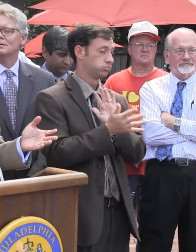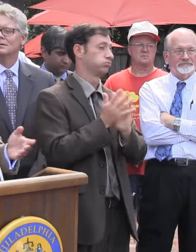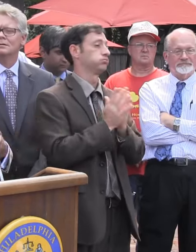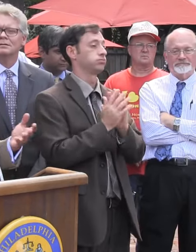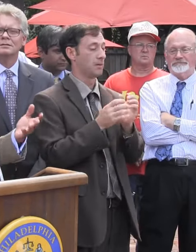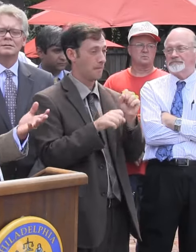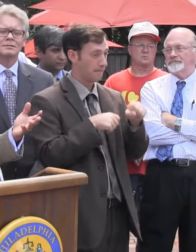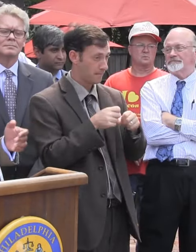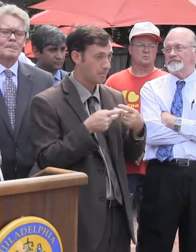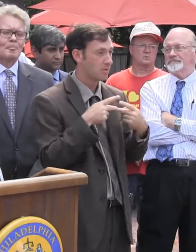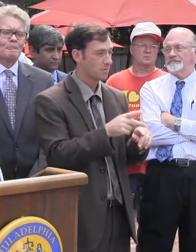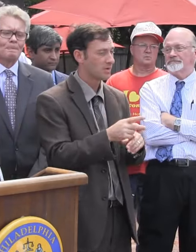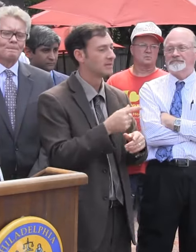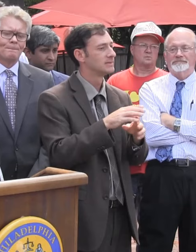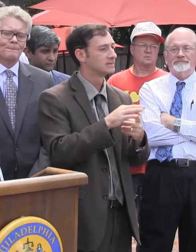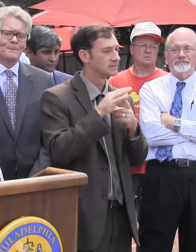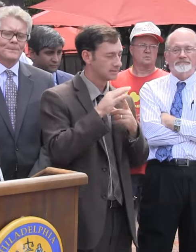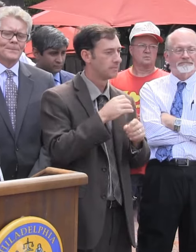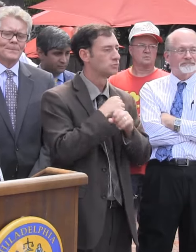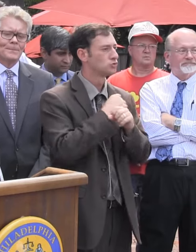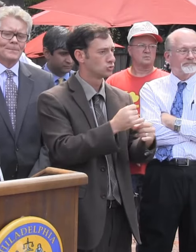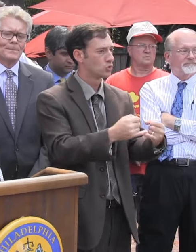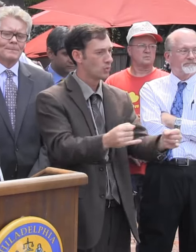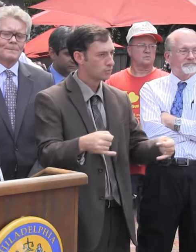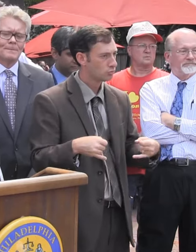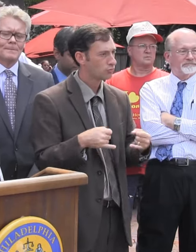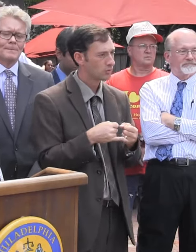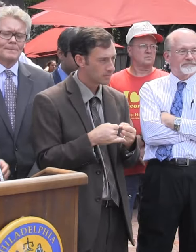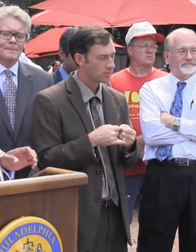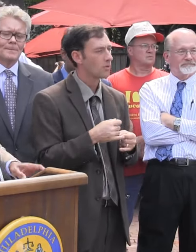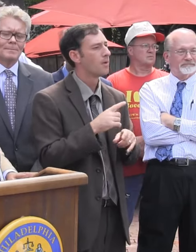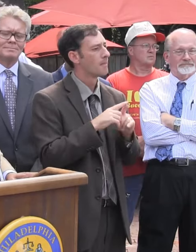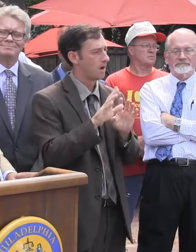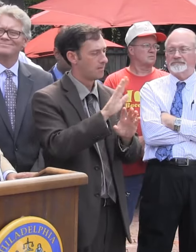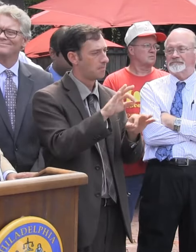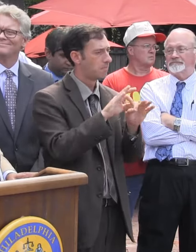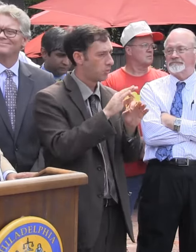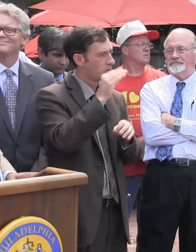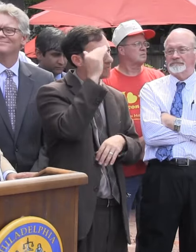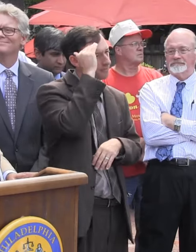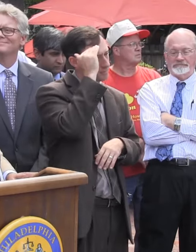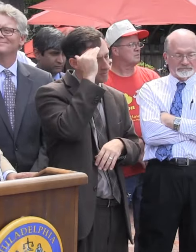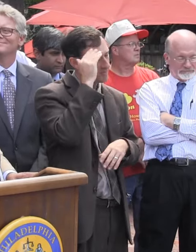are allowed everywhere except the secure perimeter, but just be mindful that there are citizens,